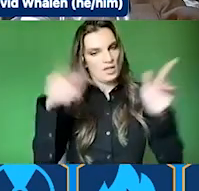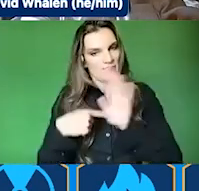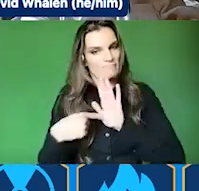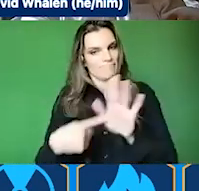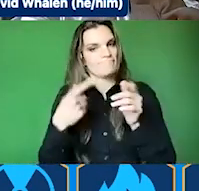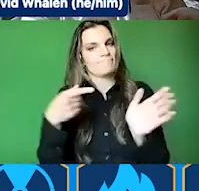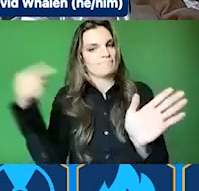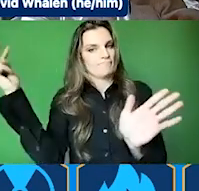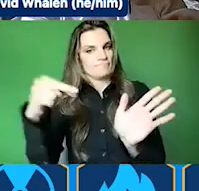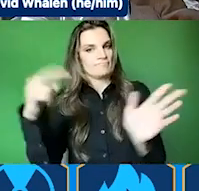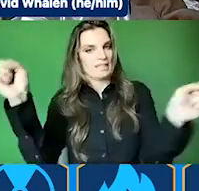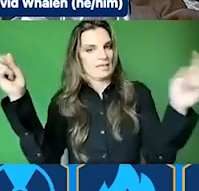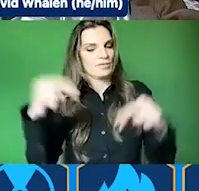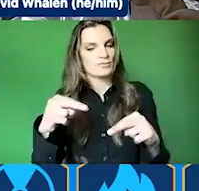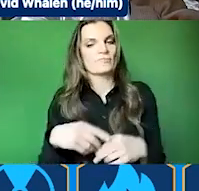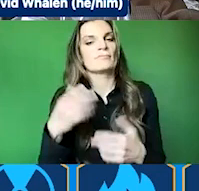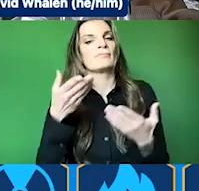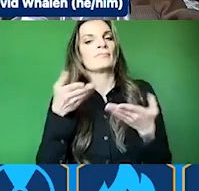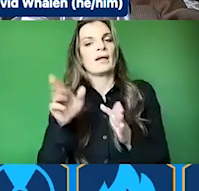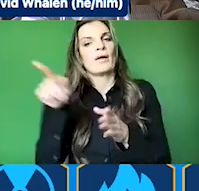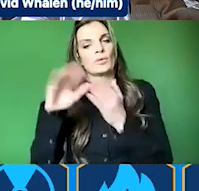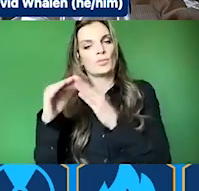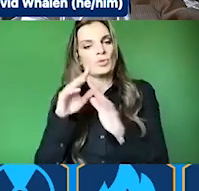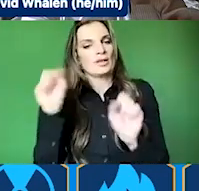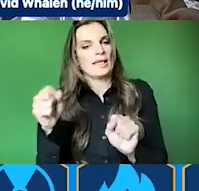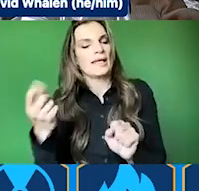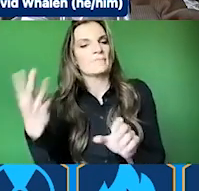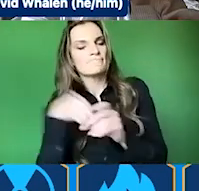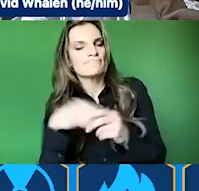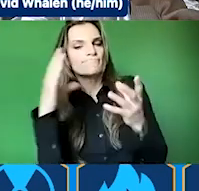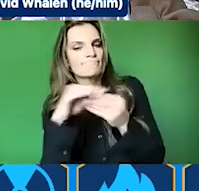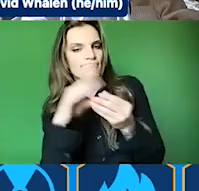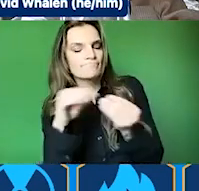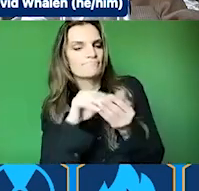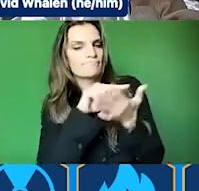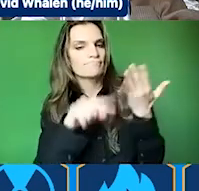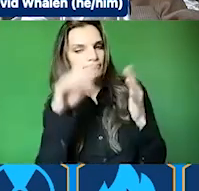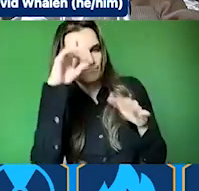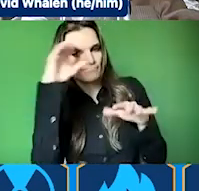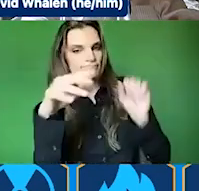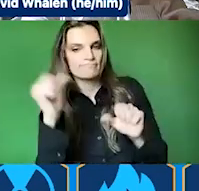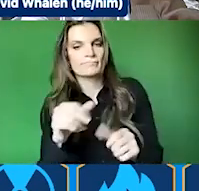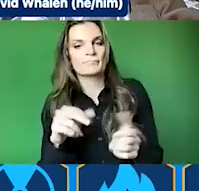to comment on both to improve the policies and to hopefully really increase and foster trust